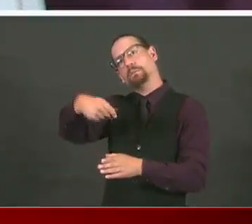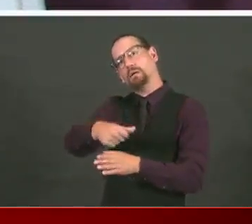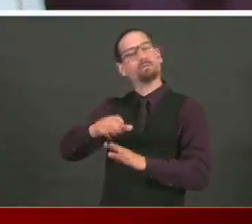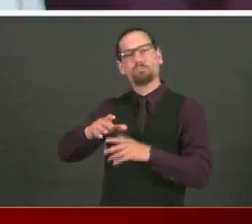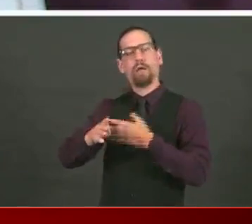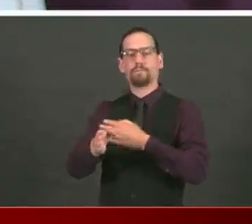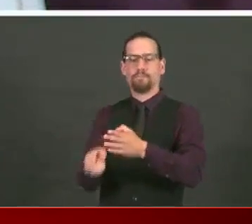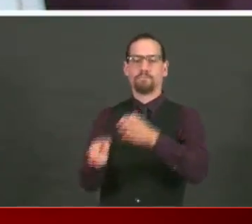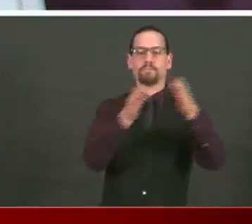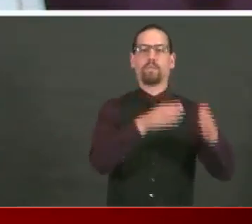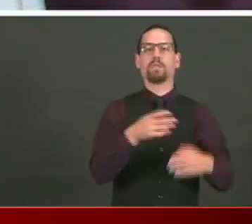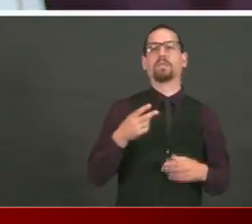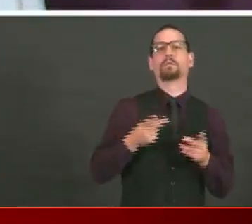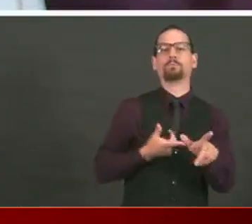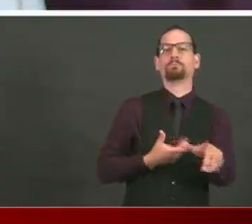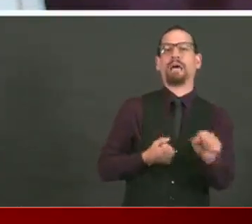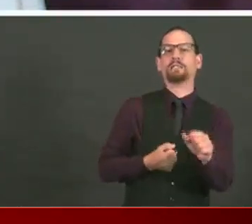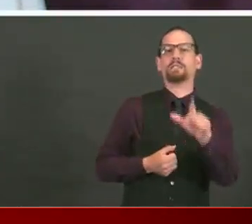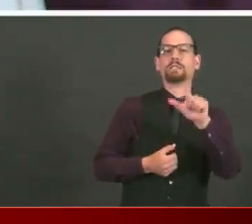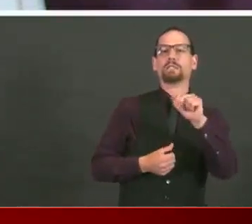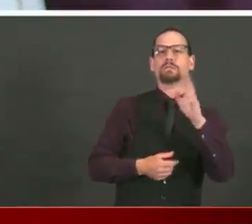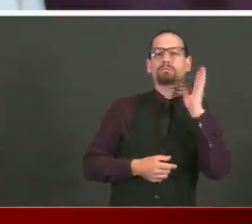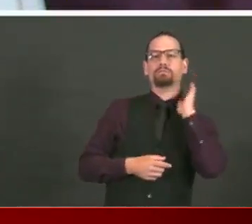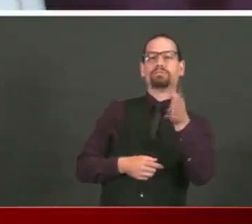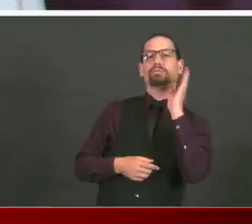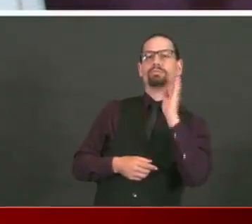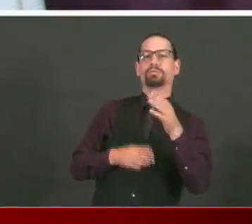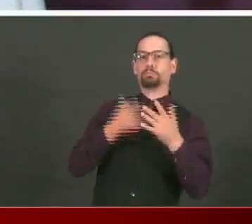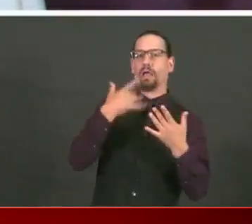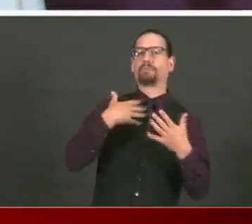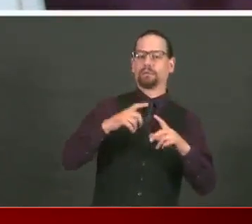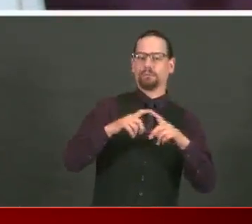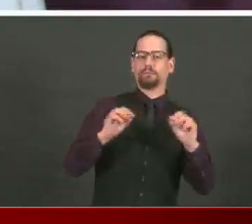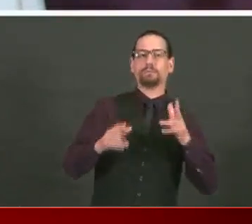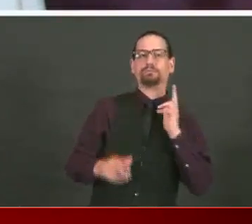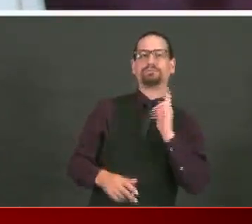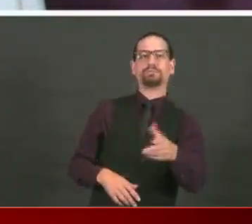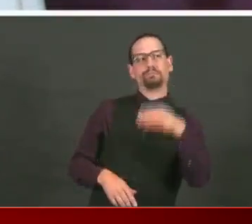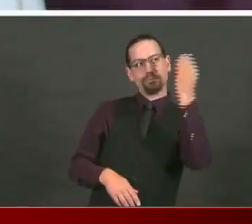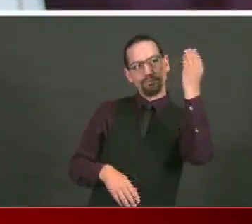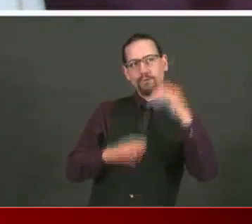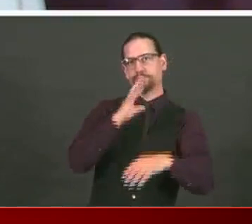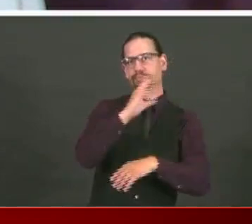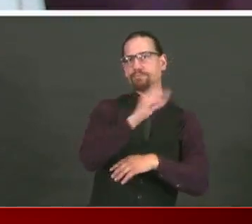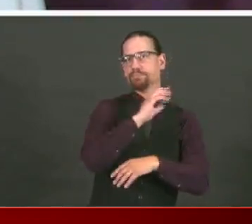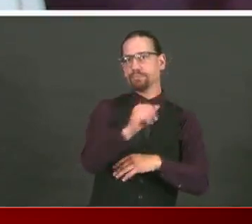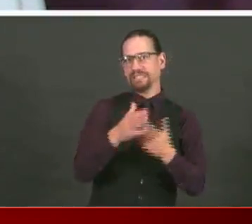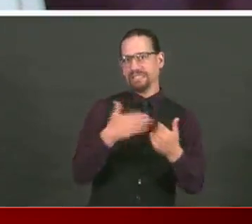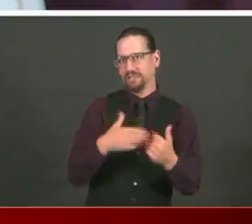PERSON-TO-PERSON INTERACTION. YOU CAN DO THAT BY GOING ONLINE